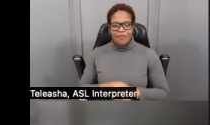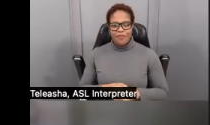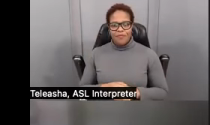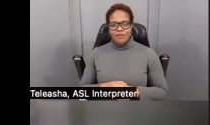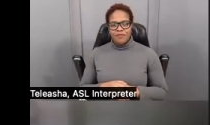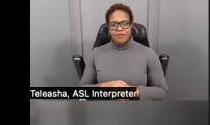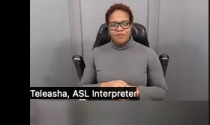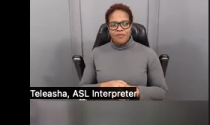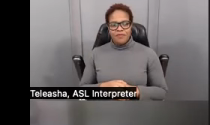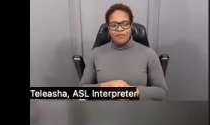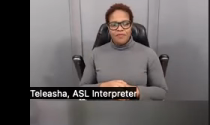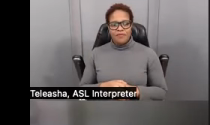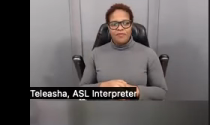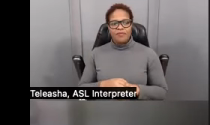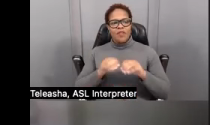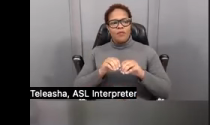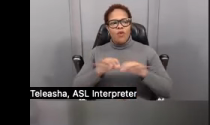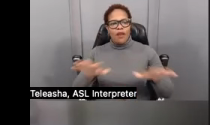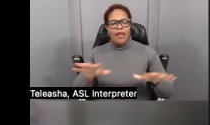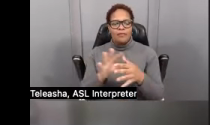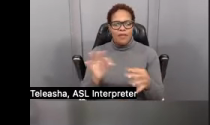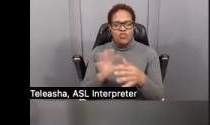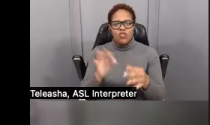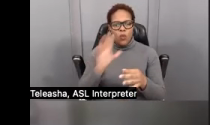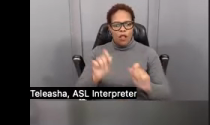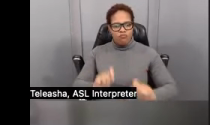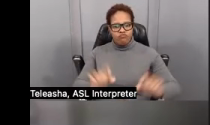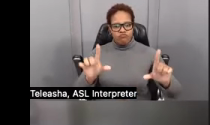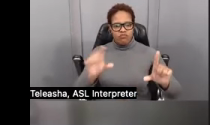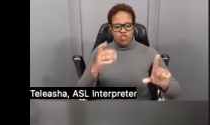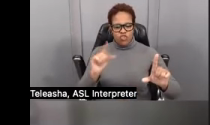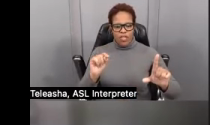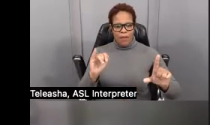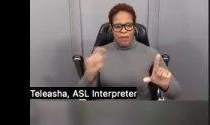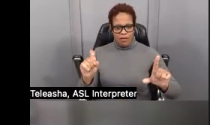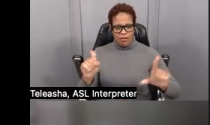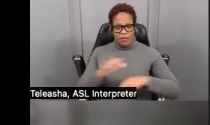Broadcast messages from the moderator will appear in the chat box, which can be found on your control panel.